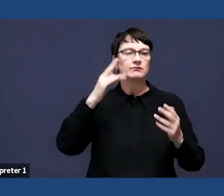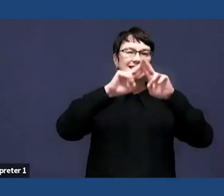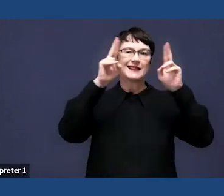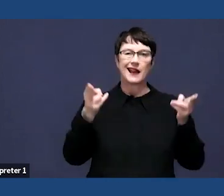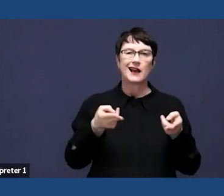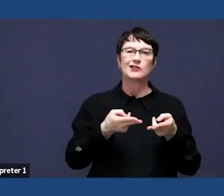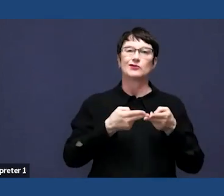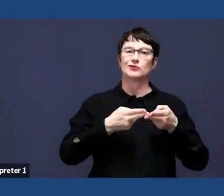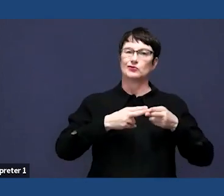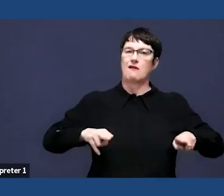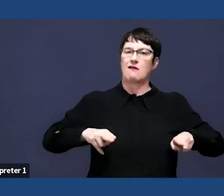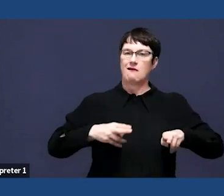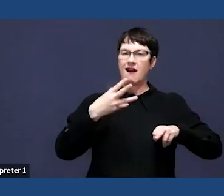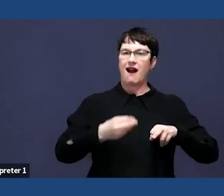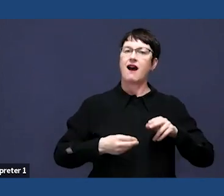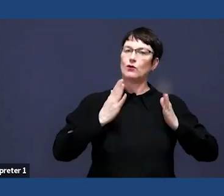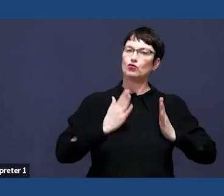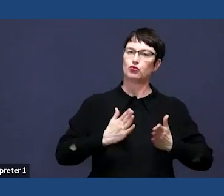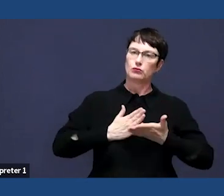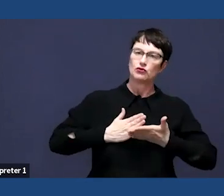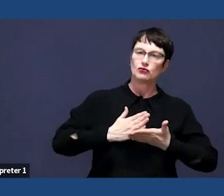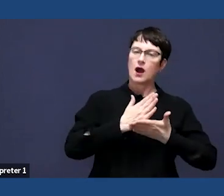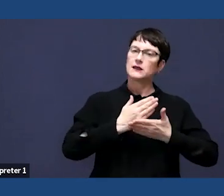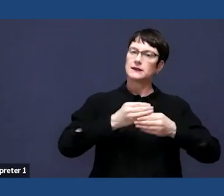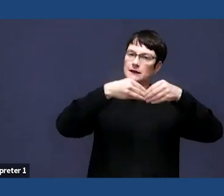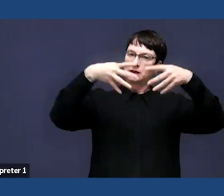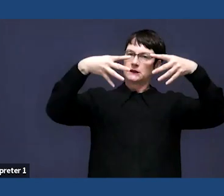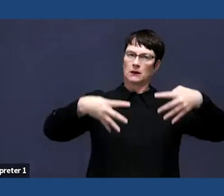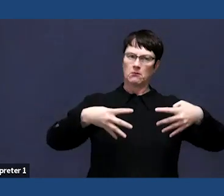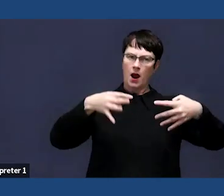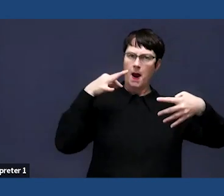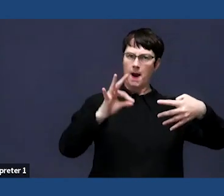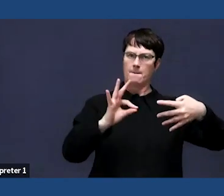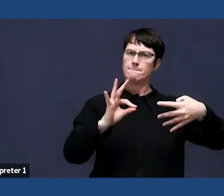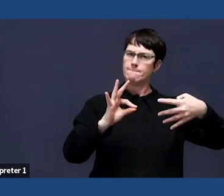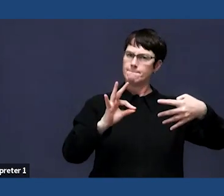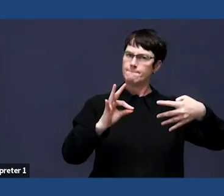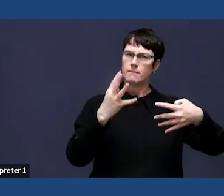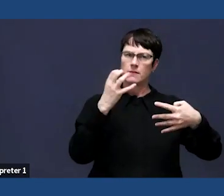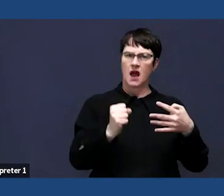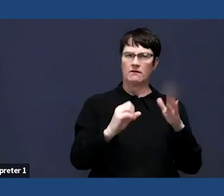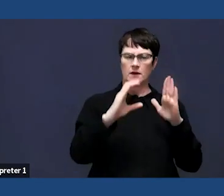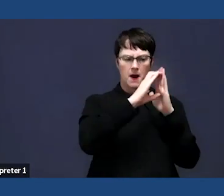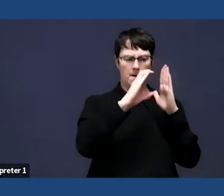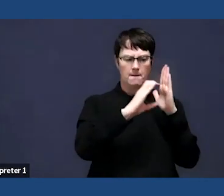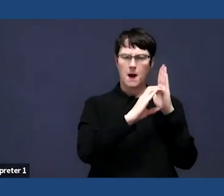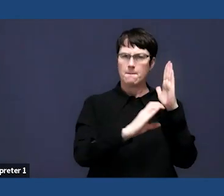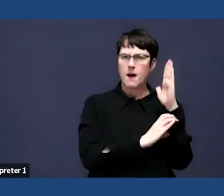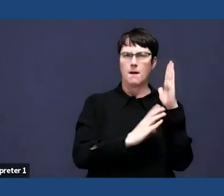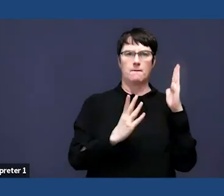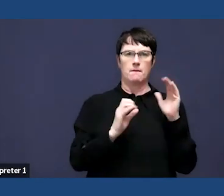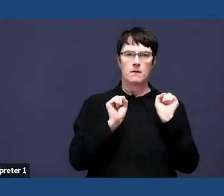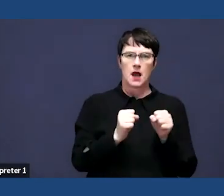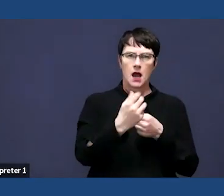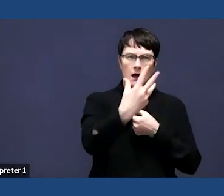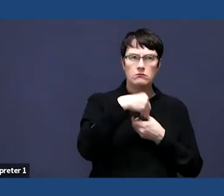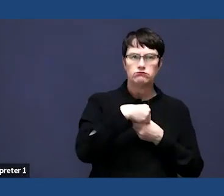for the prevention and fight against impunity for the human rights abuses for all the people --